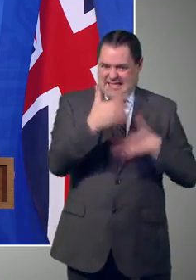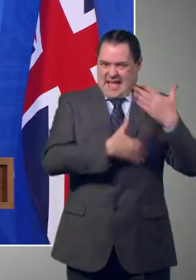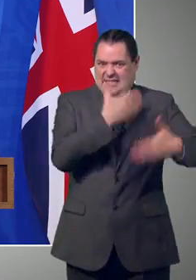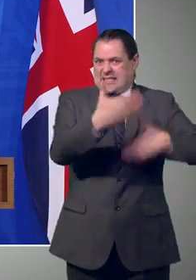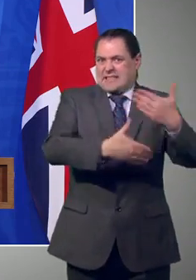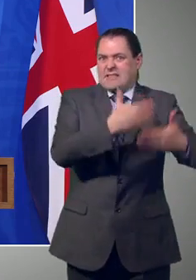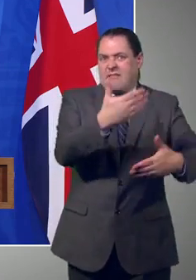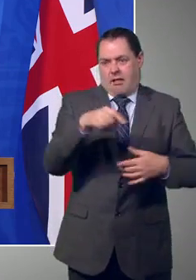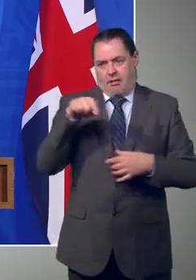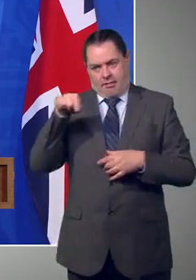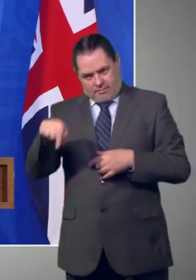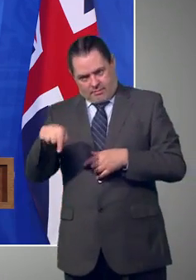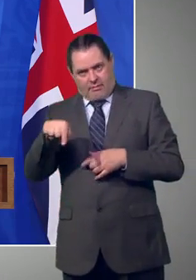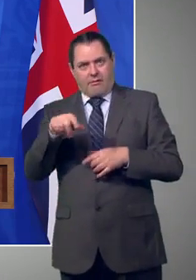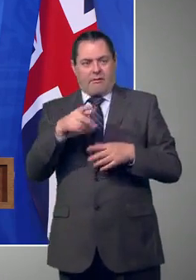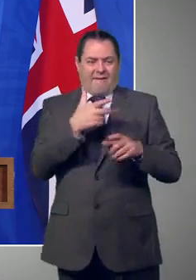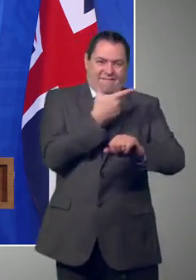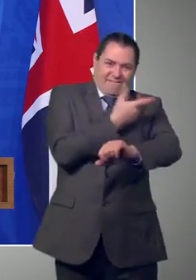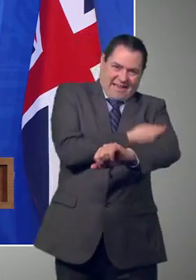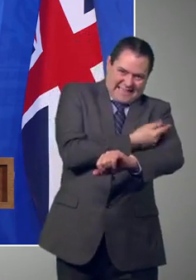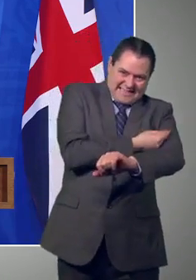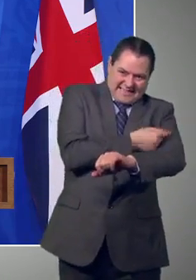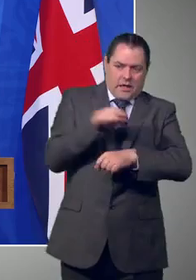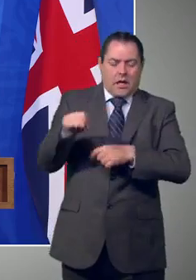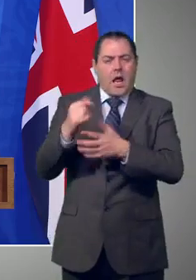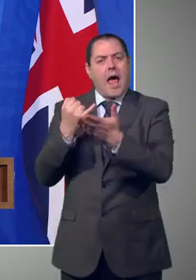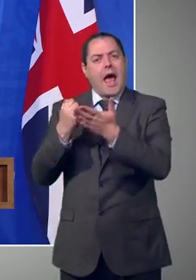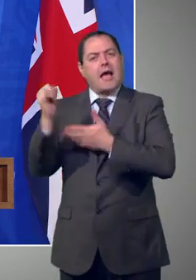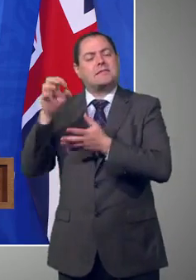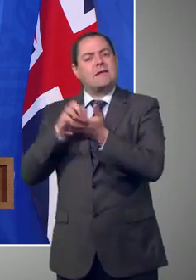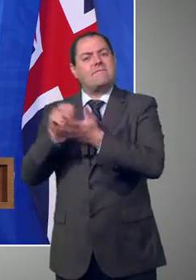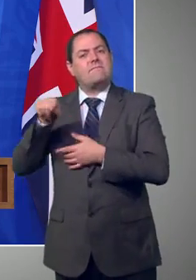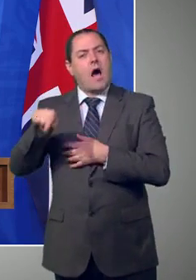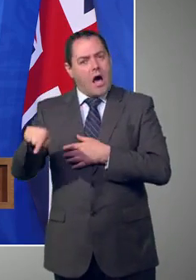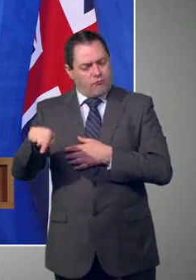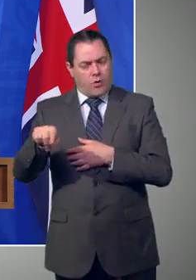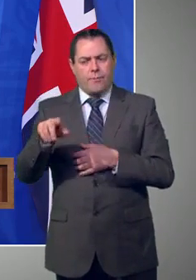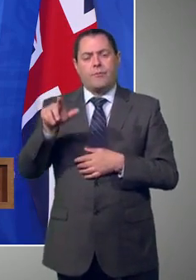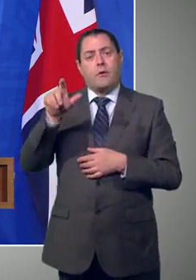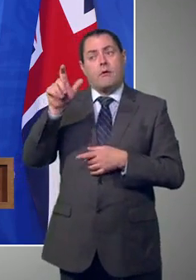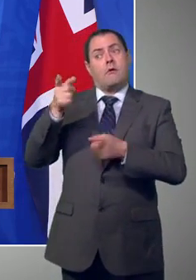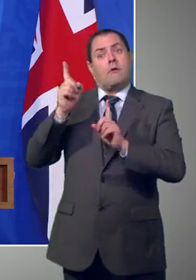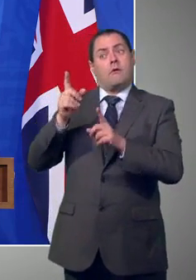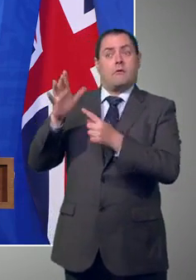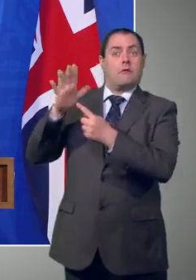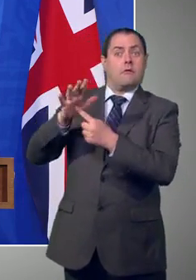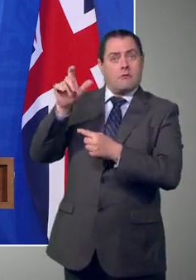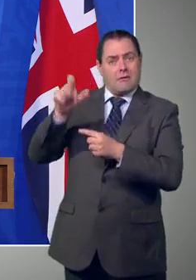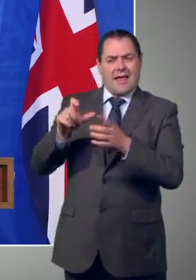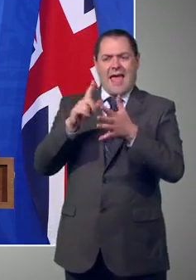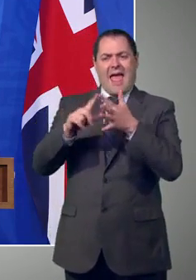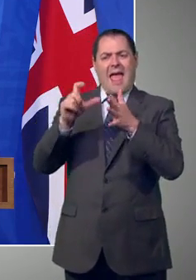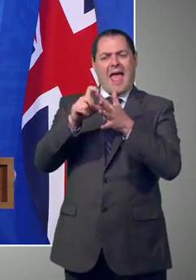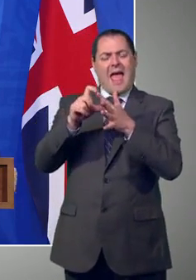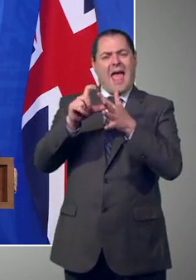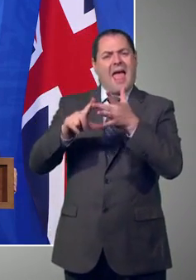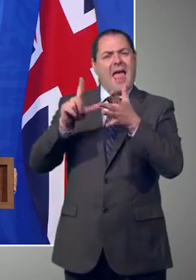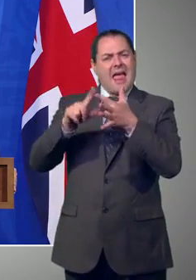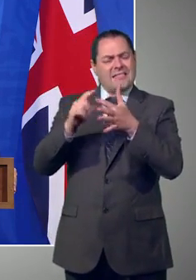successfully for vaccines and I'm pleased to be able to announce that Eddie Gray has